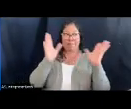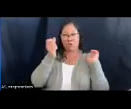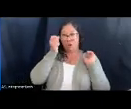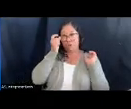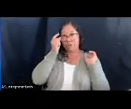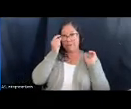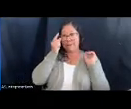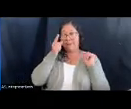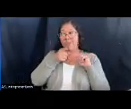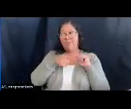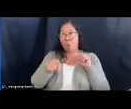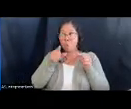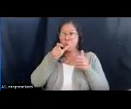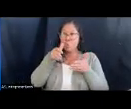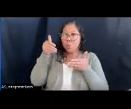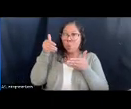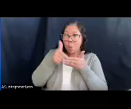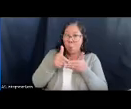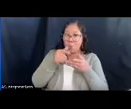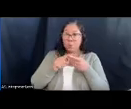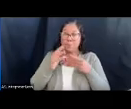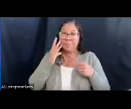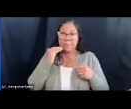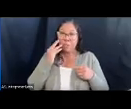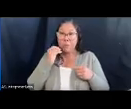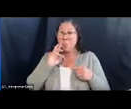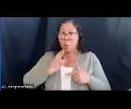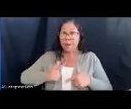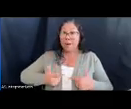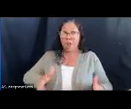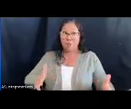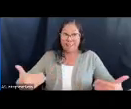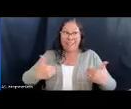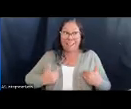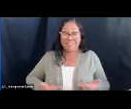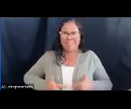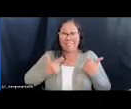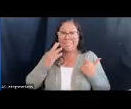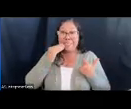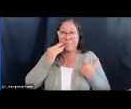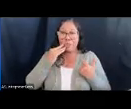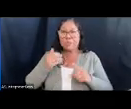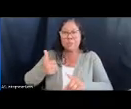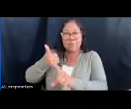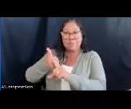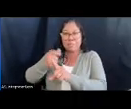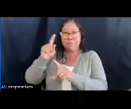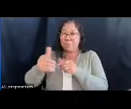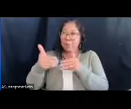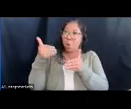that those closest to the experience or lived experience must be closest to the solution.